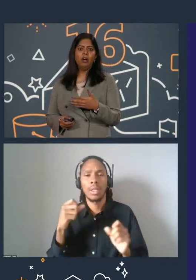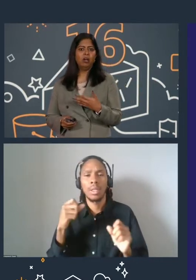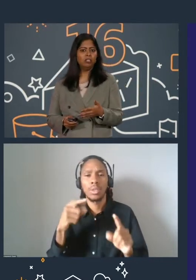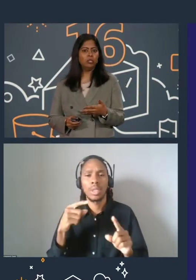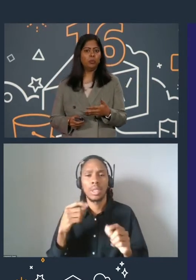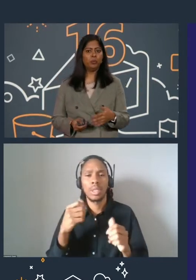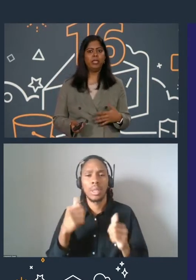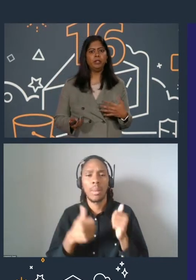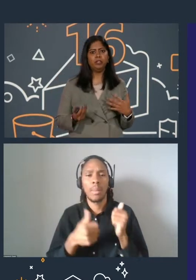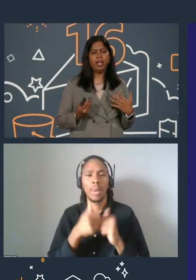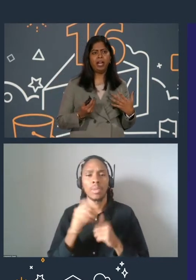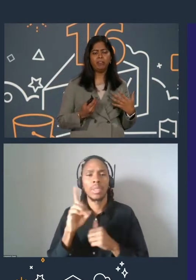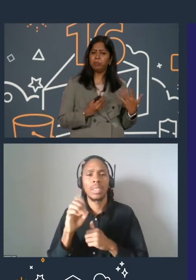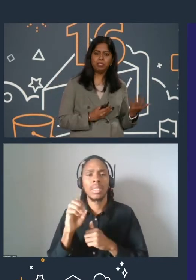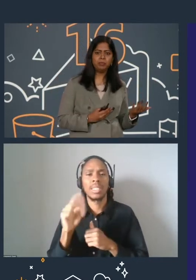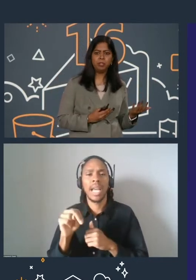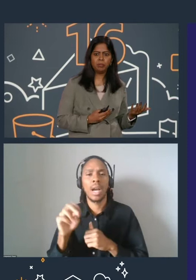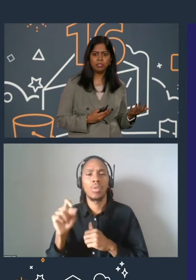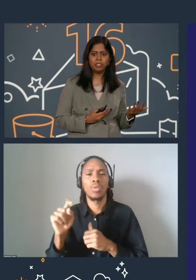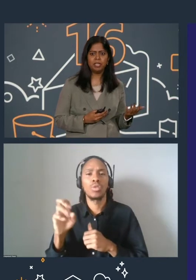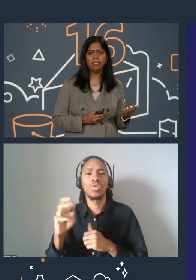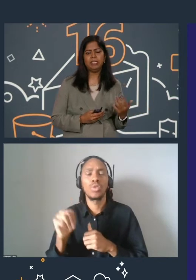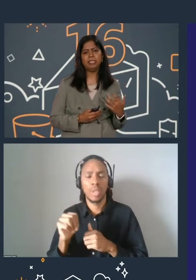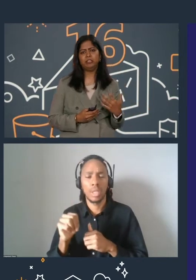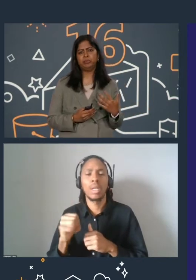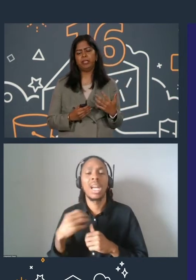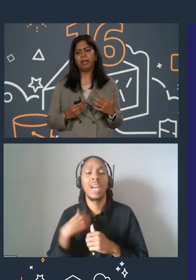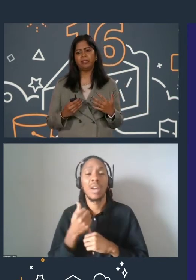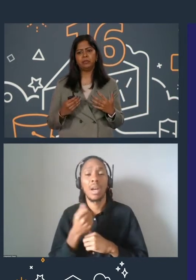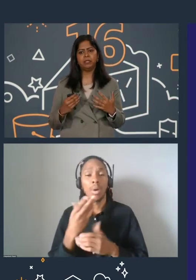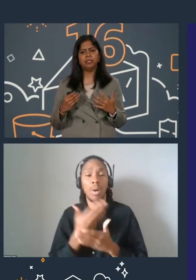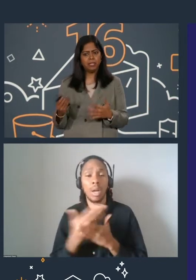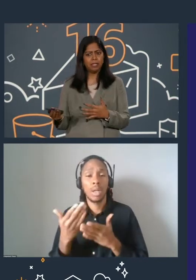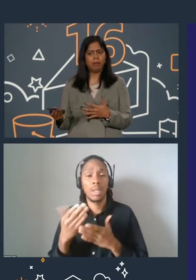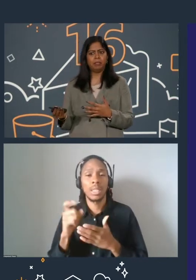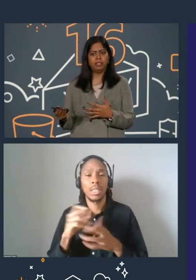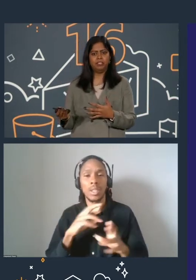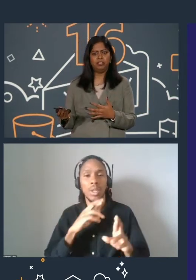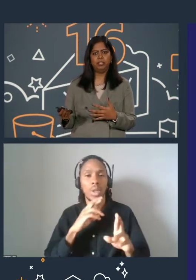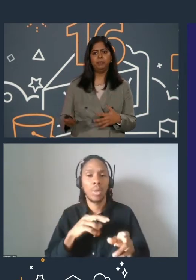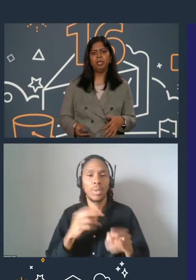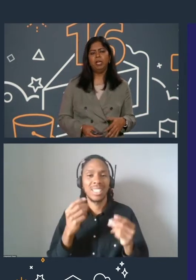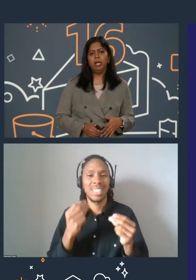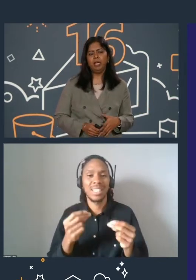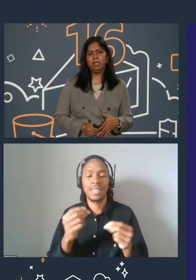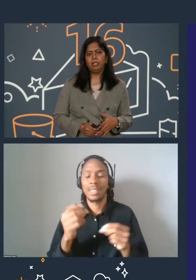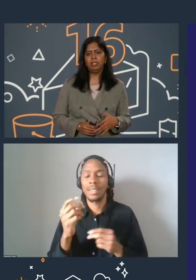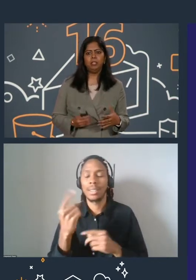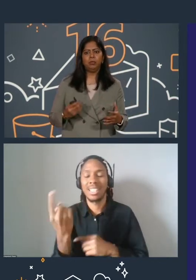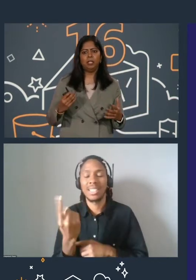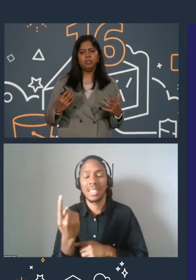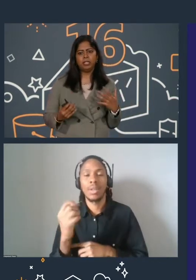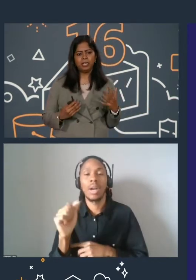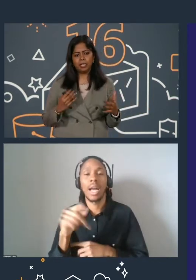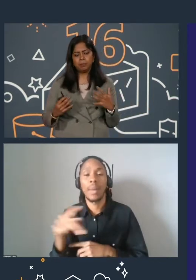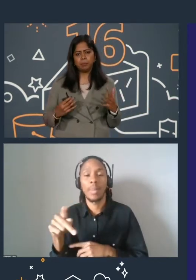Also, we could have multiple objects that need to react to a single application. And, you know, so it can get